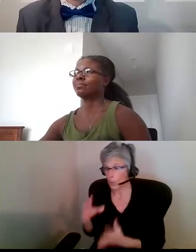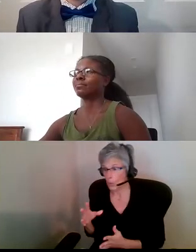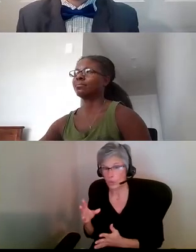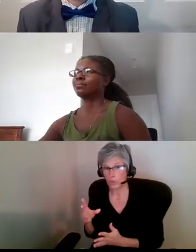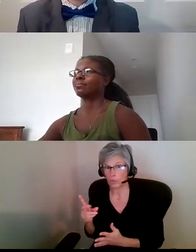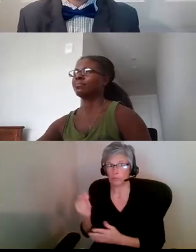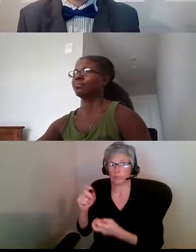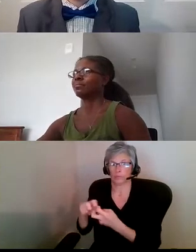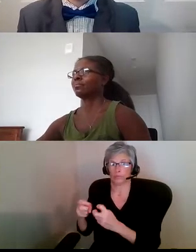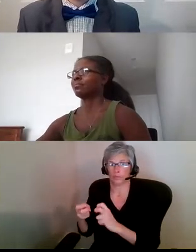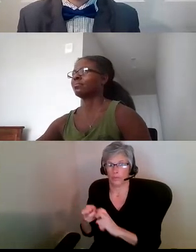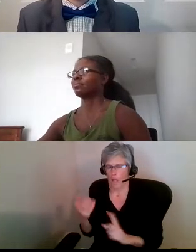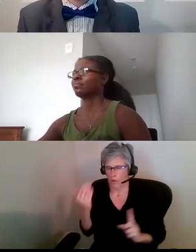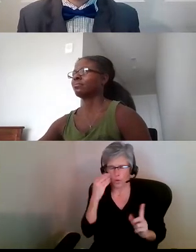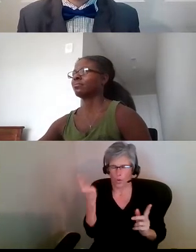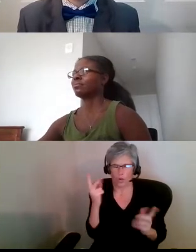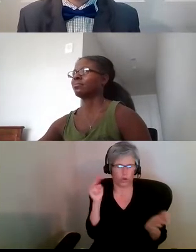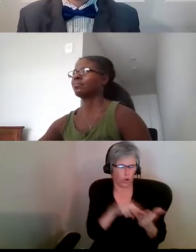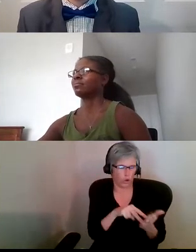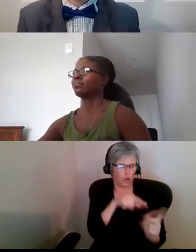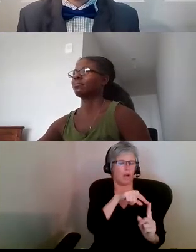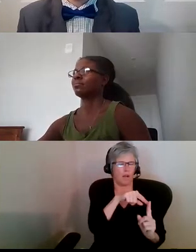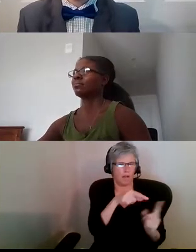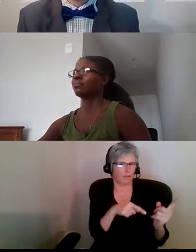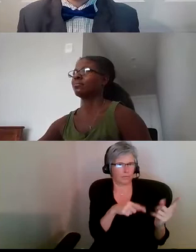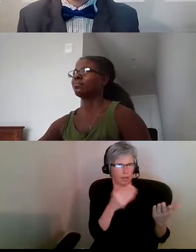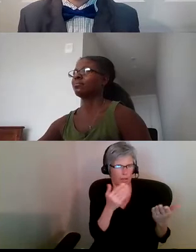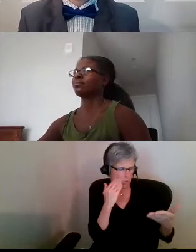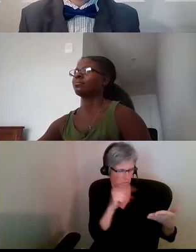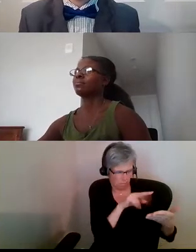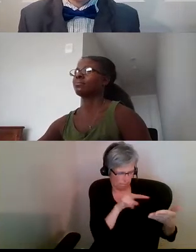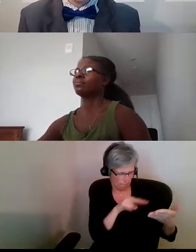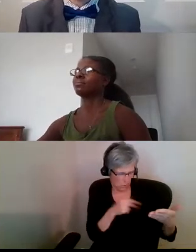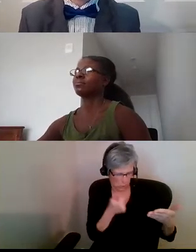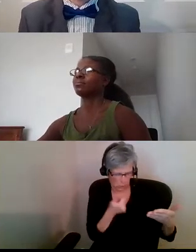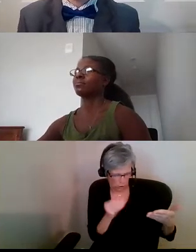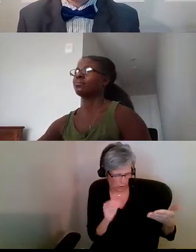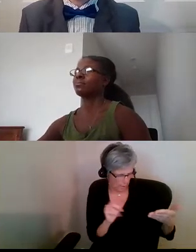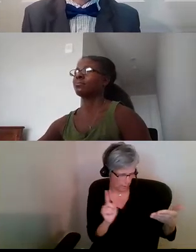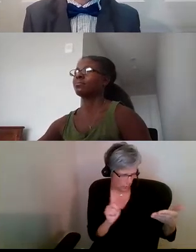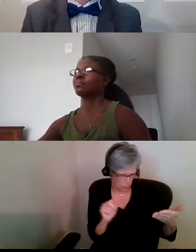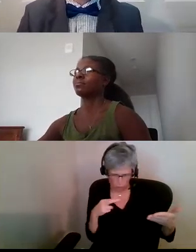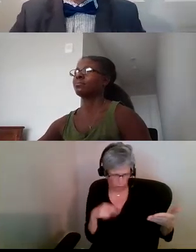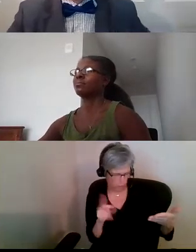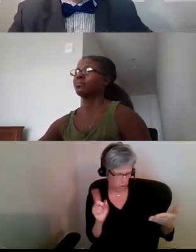and it will help you navigate which office and which group to send that too, to